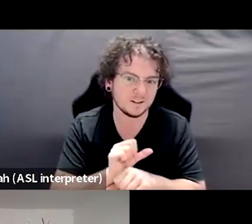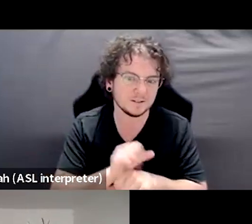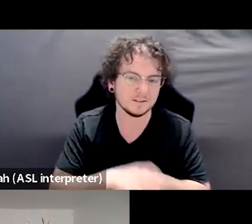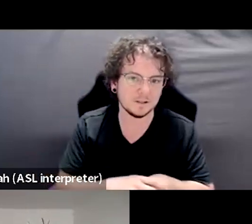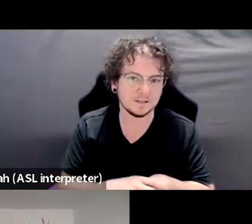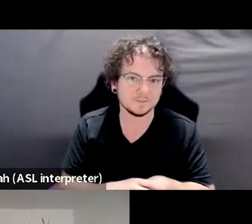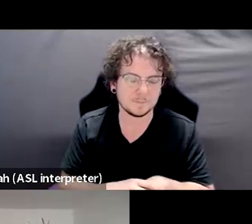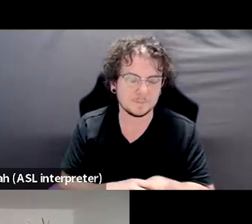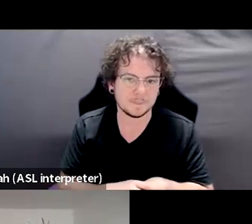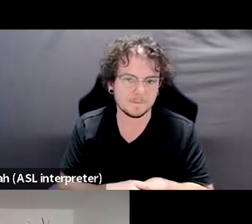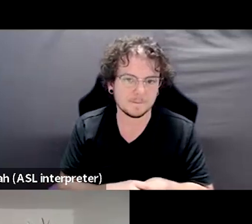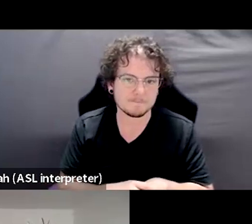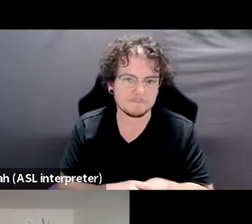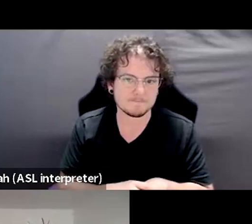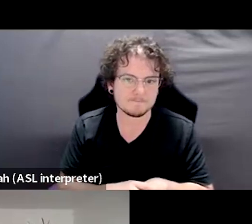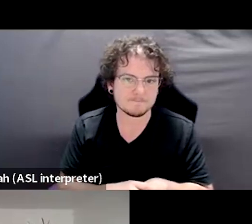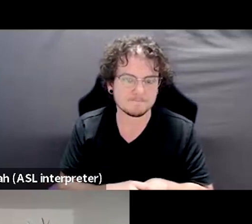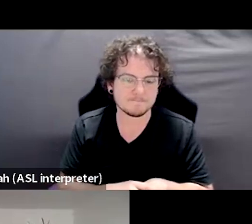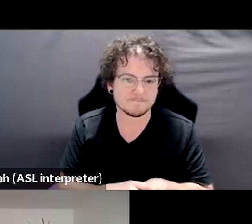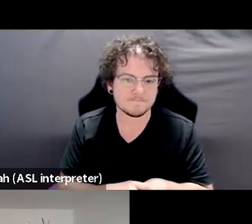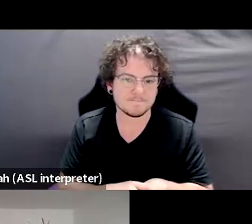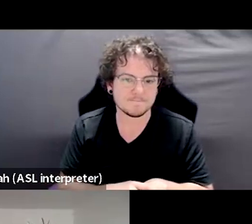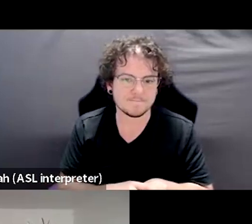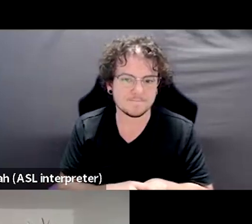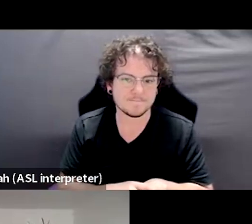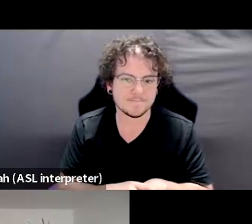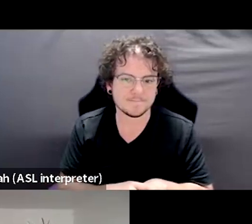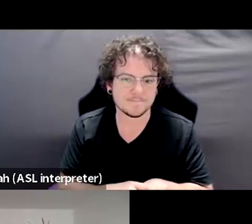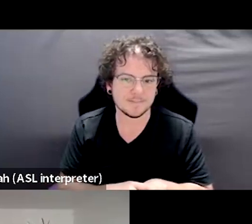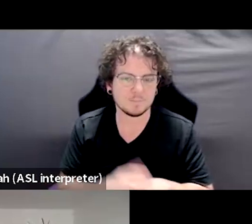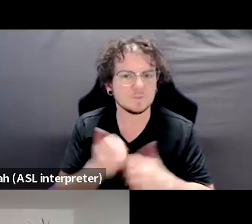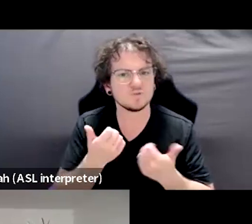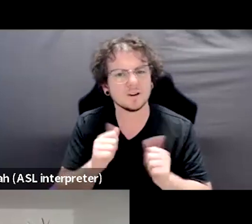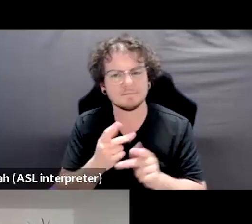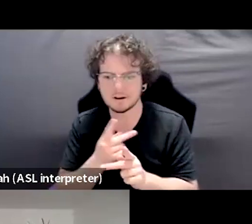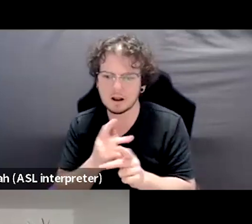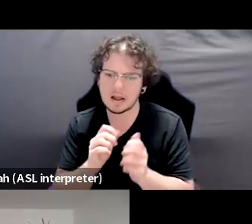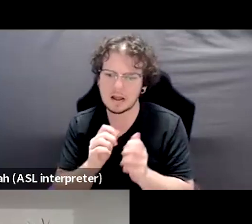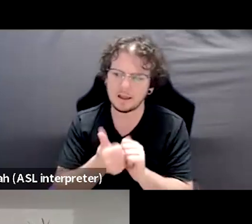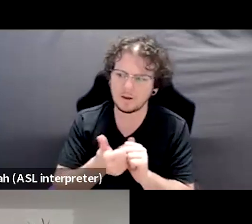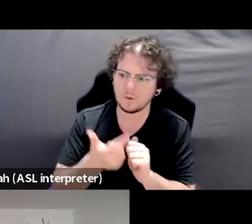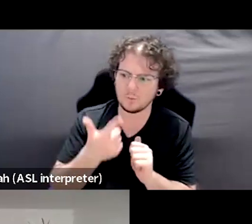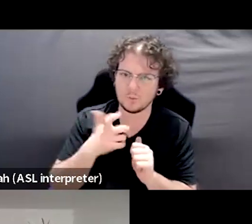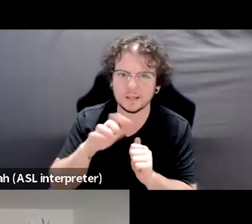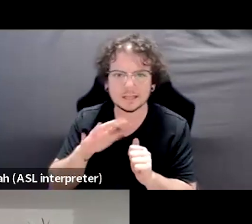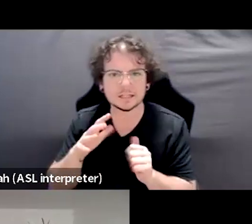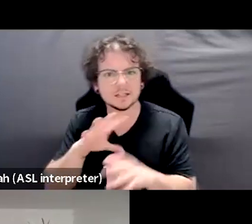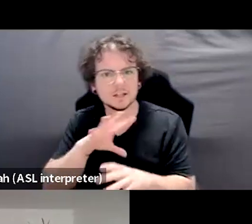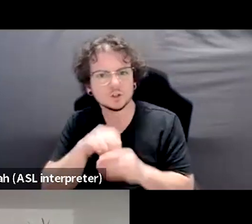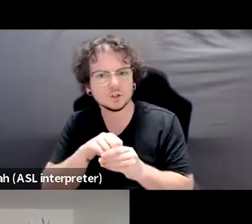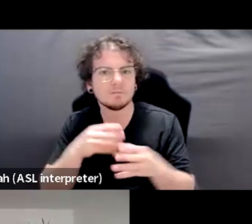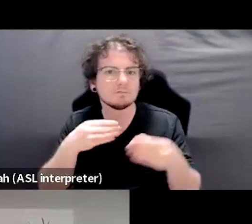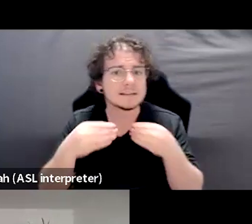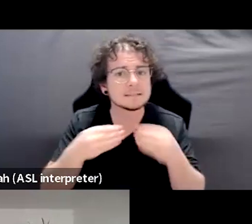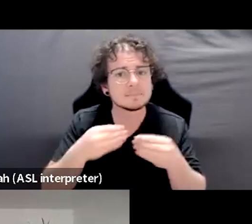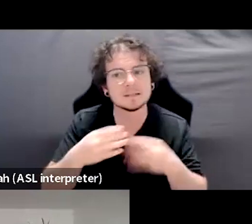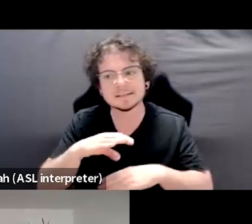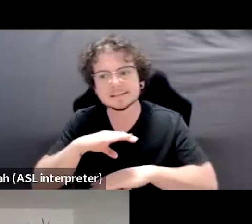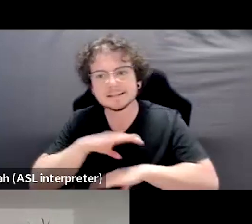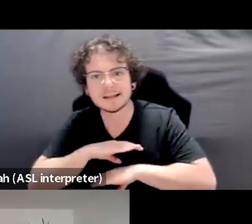trying to find other ways to bring flexibility and satisfaction to the jobs, I think, is part